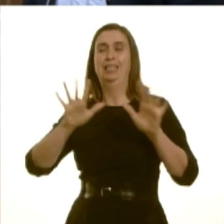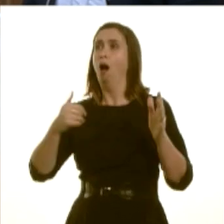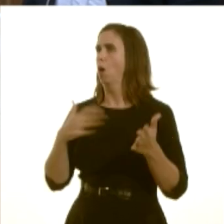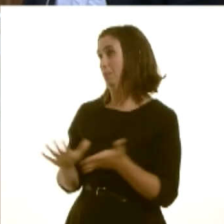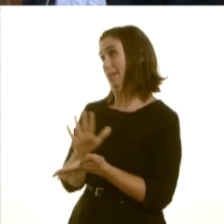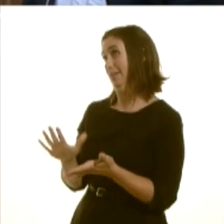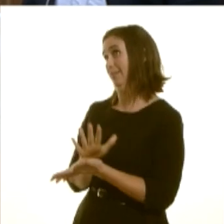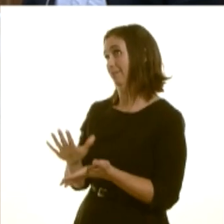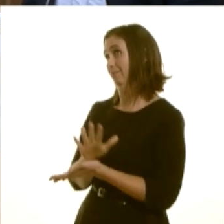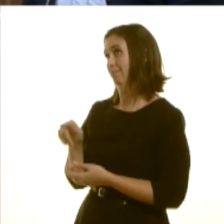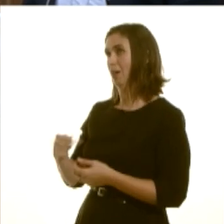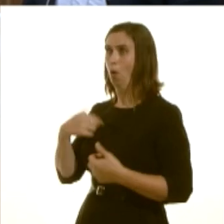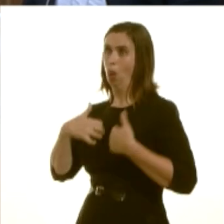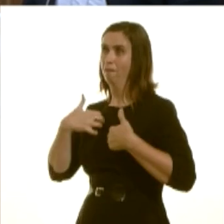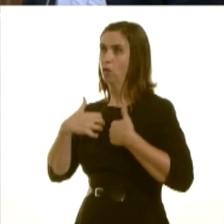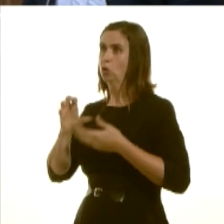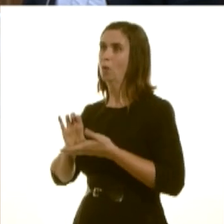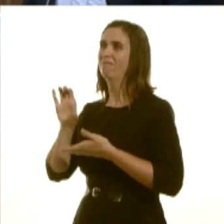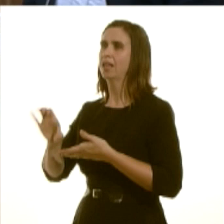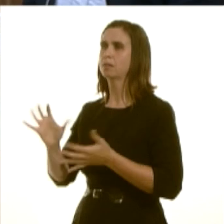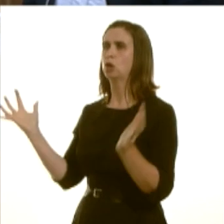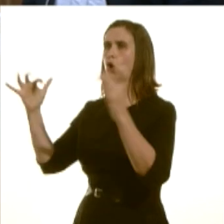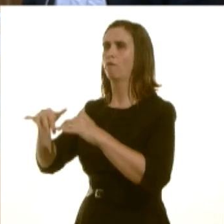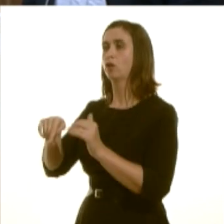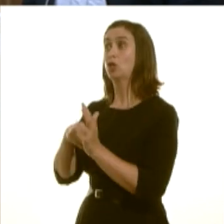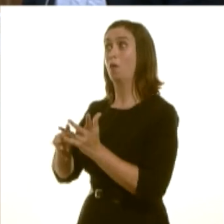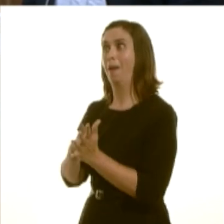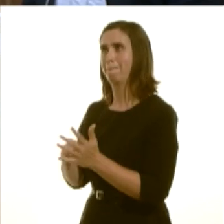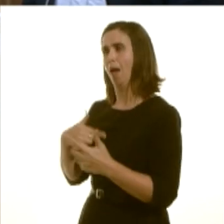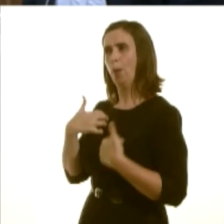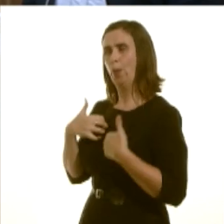to the investment conference that will take place in November. Of course, we had the reception